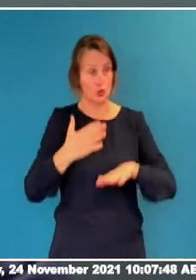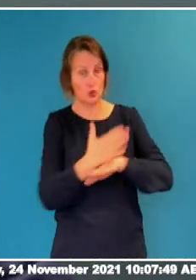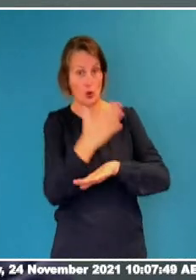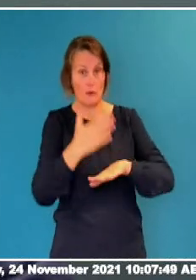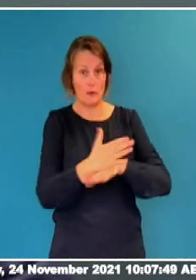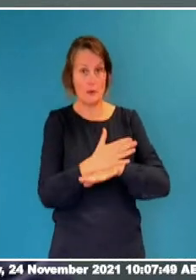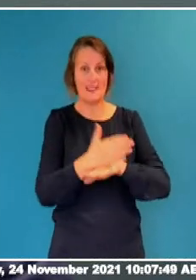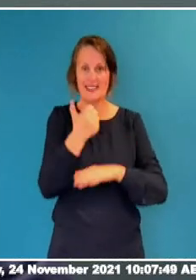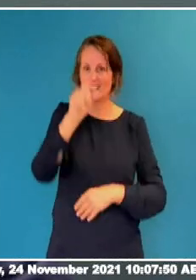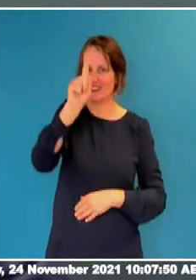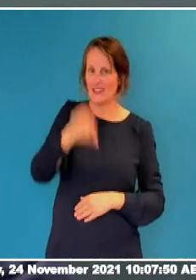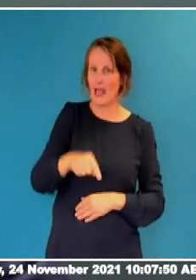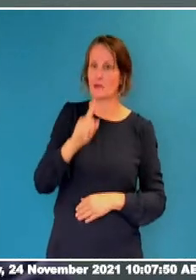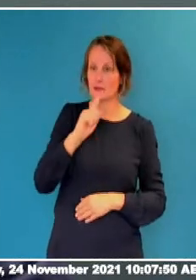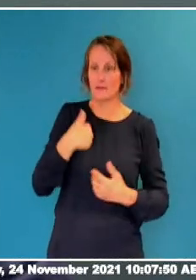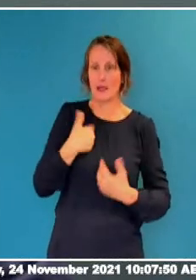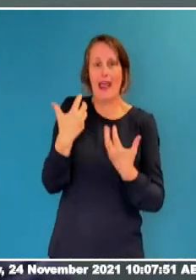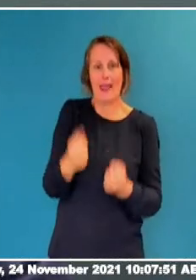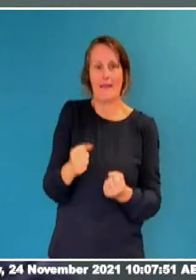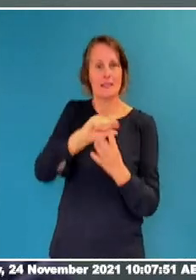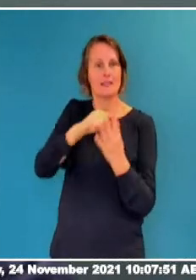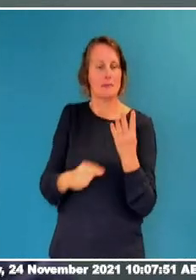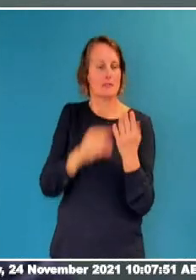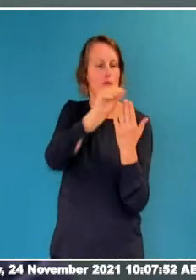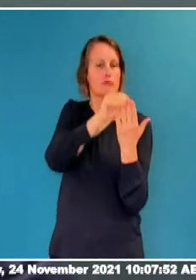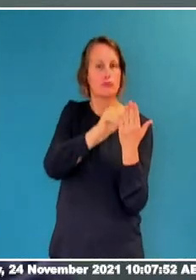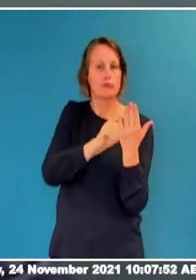disability on their application form? That's correct.